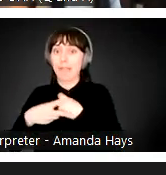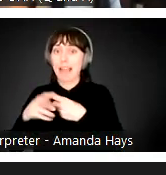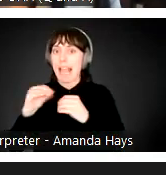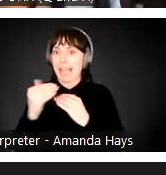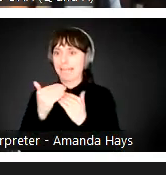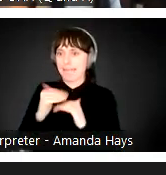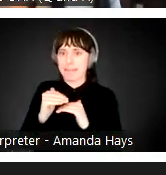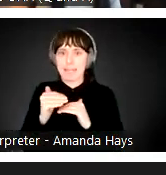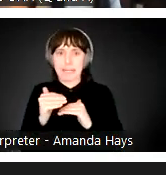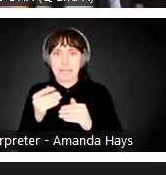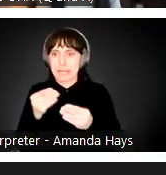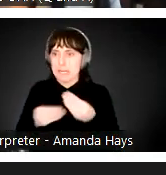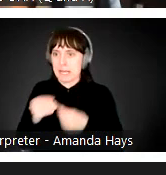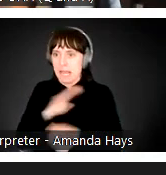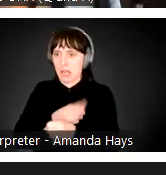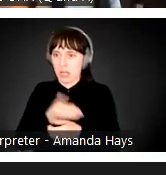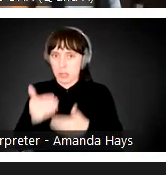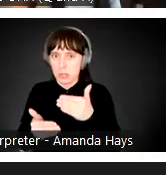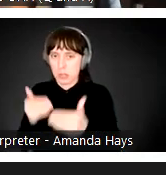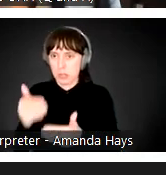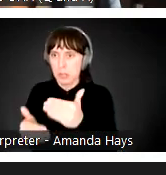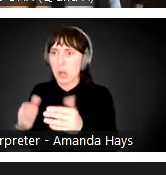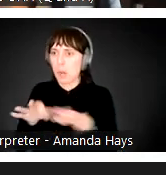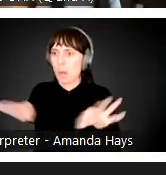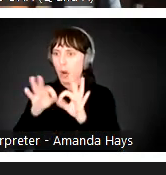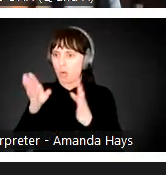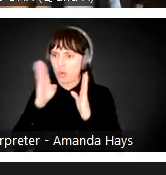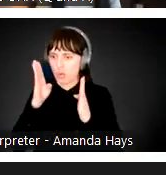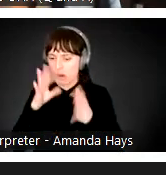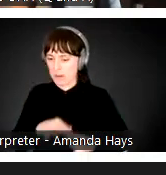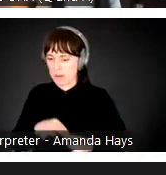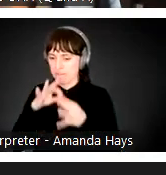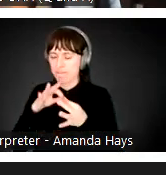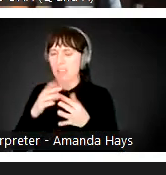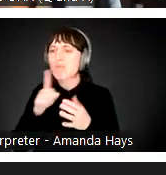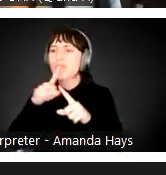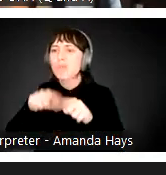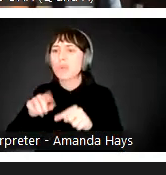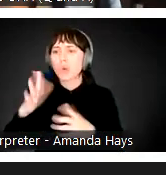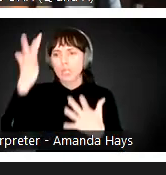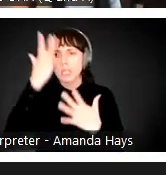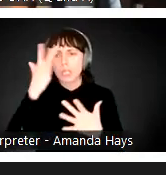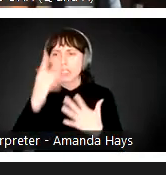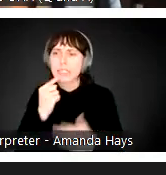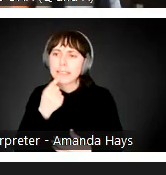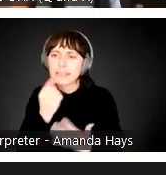and I think a lot of it depends on the stage of your illness- if you're really severely fatigued and you're,